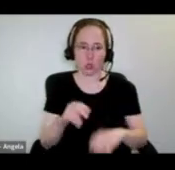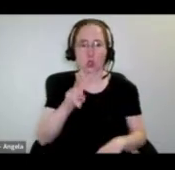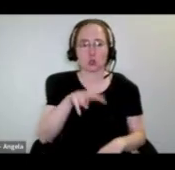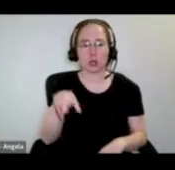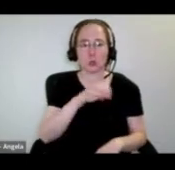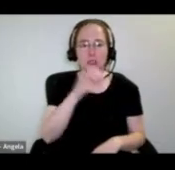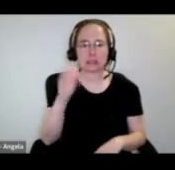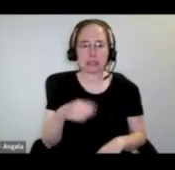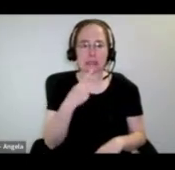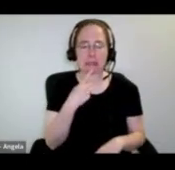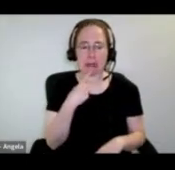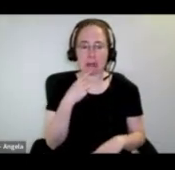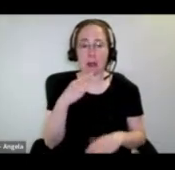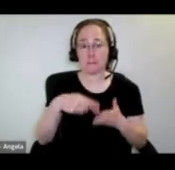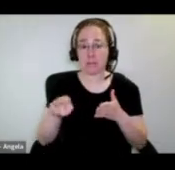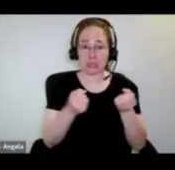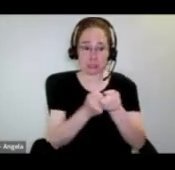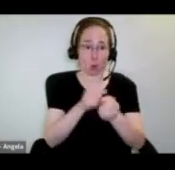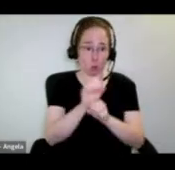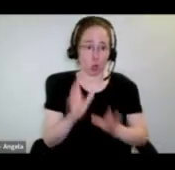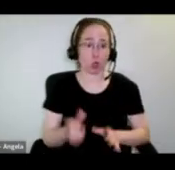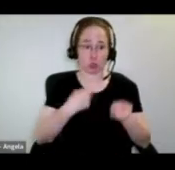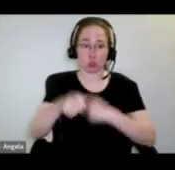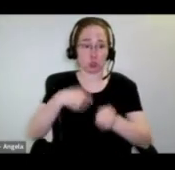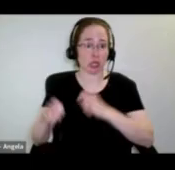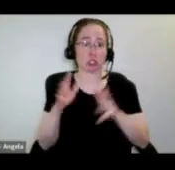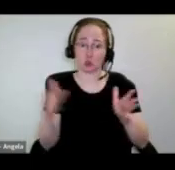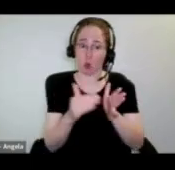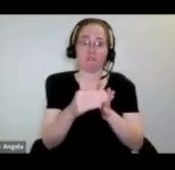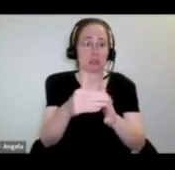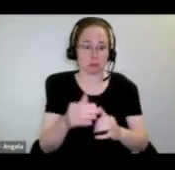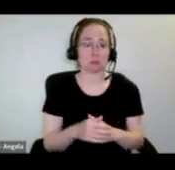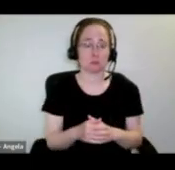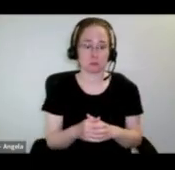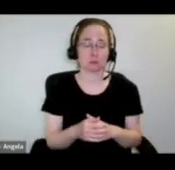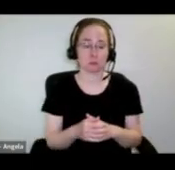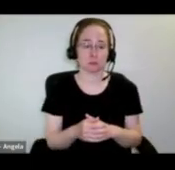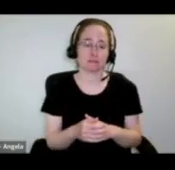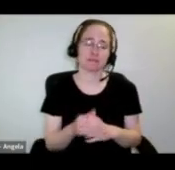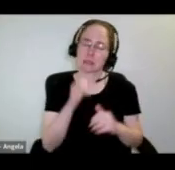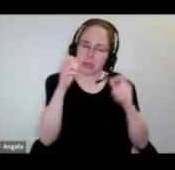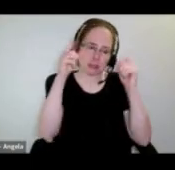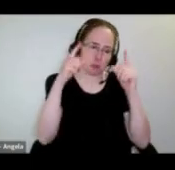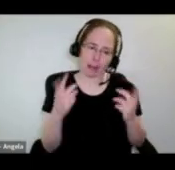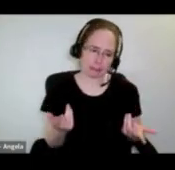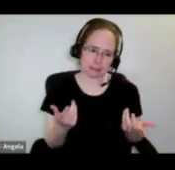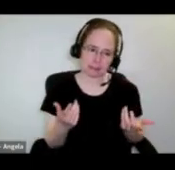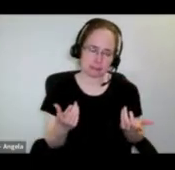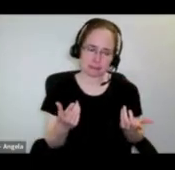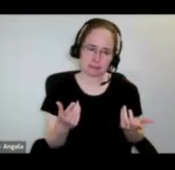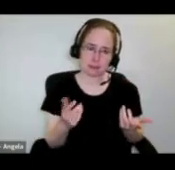Lindsay: So overall, across everyone we interview, 22% say that their paid support workers change too often.